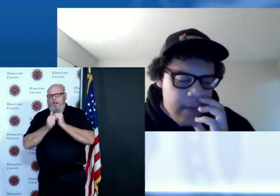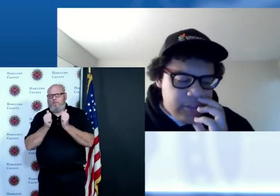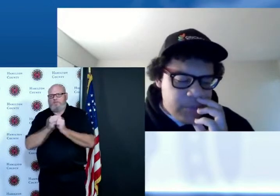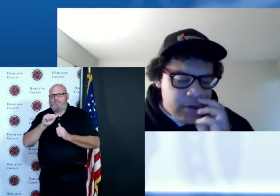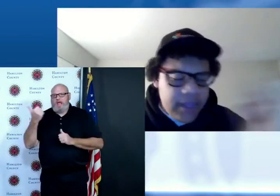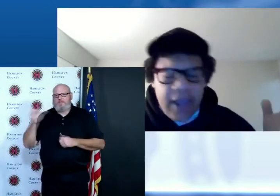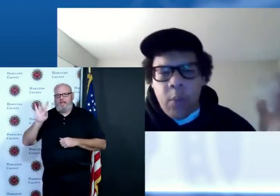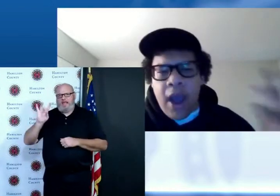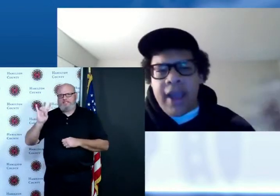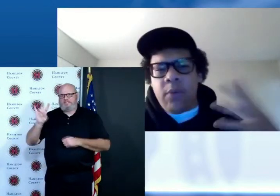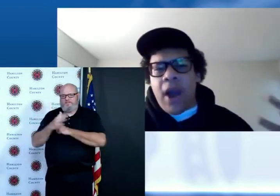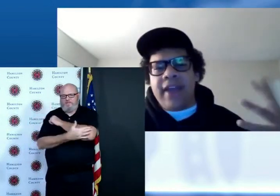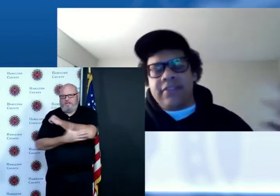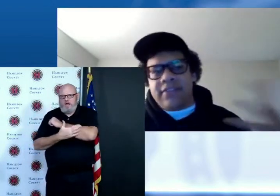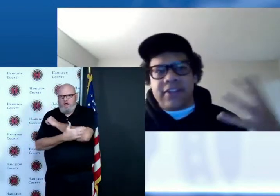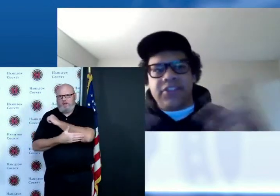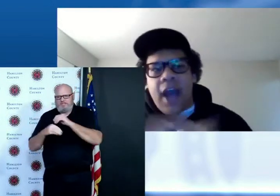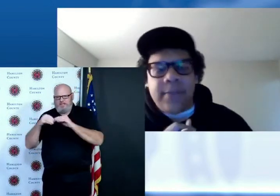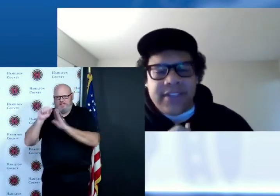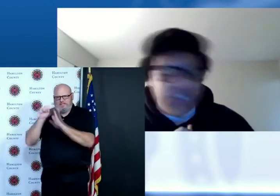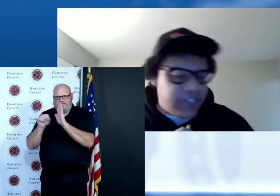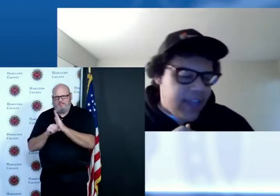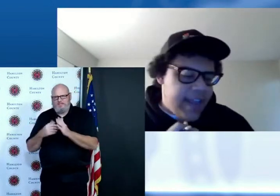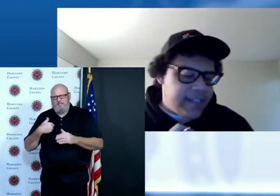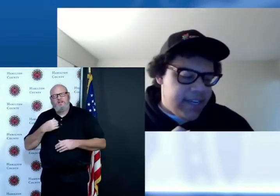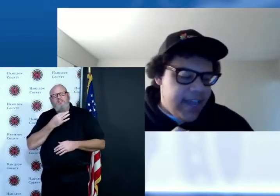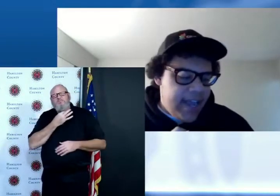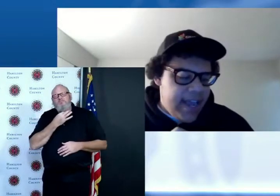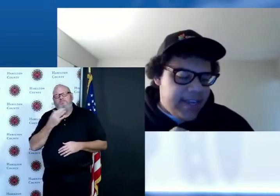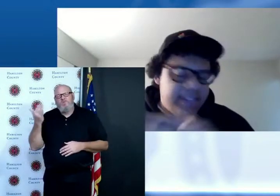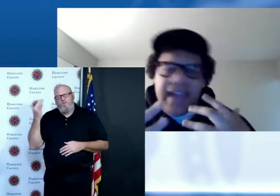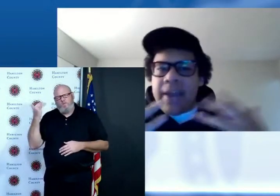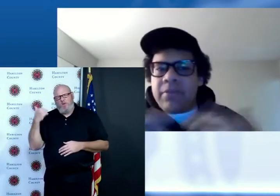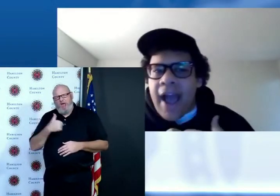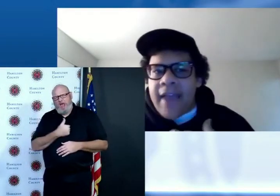was just wondering like why why is it such a competition like is it does that imply